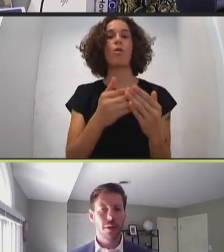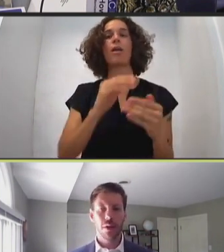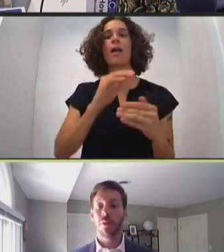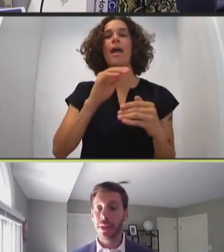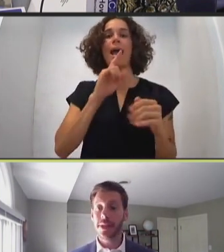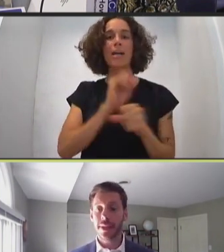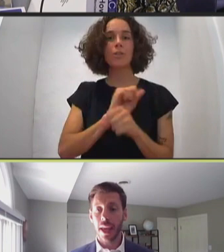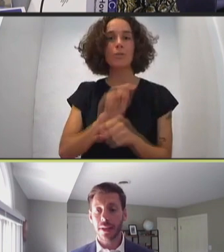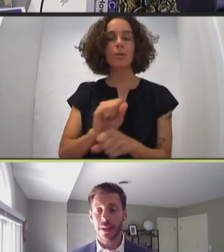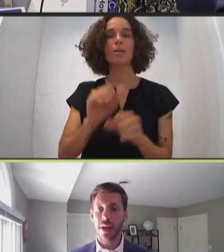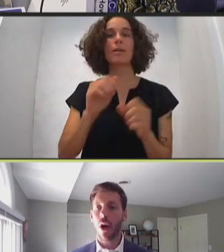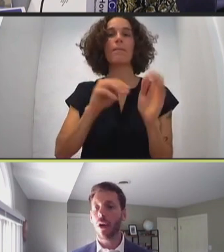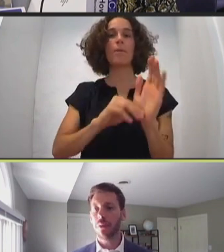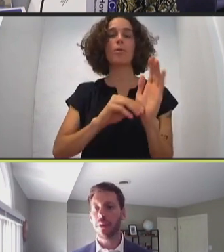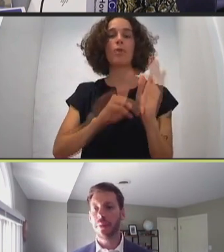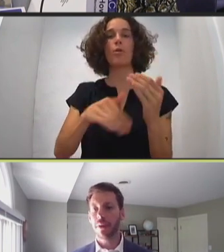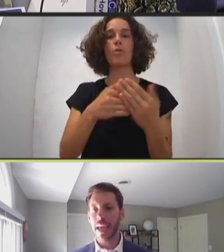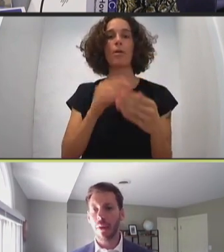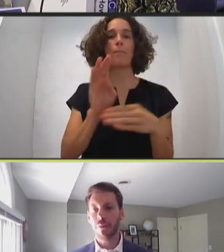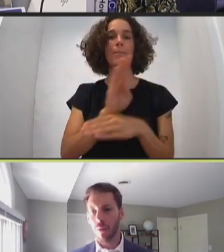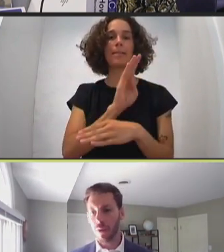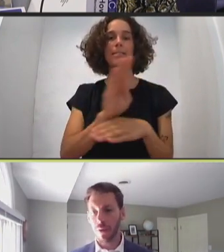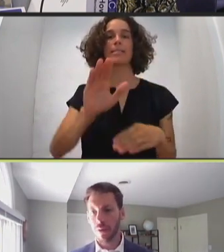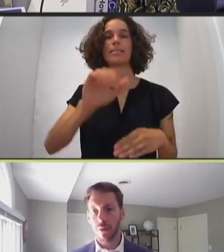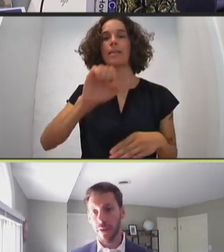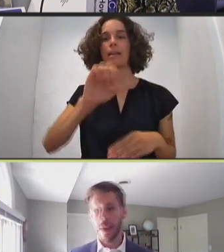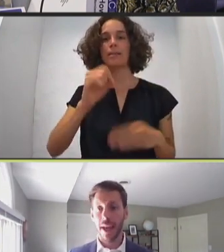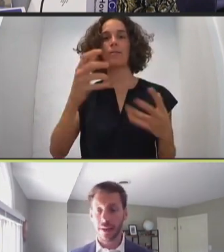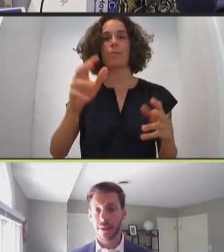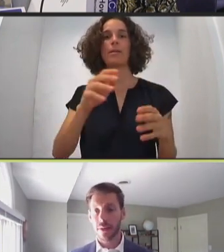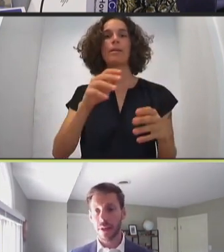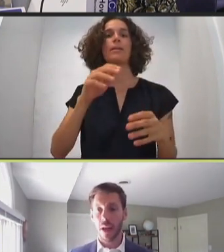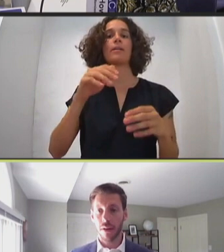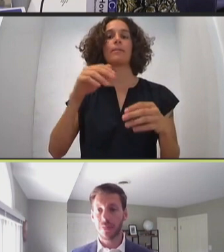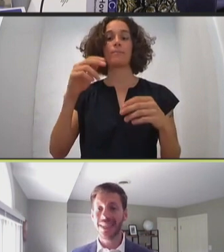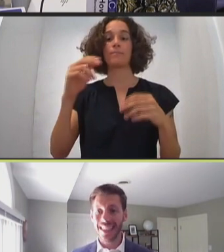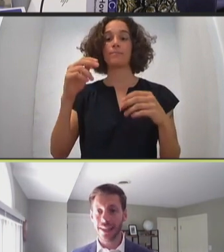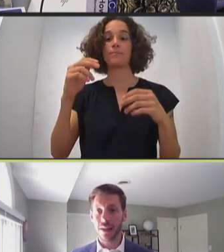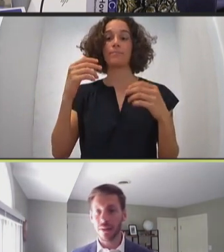you know, the business cases have already been built out for the next kind of season,